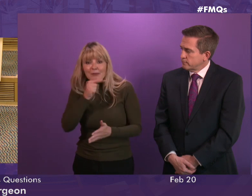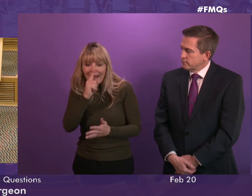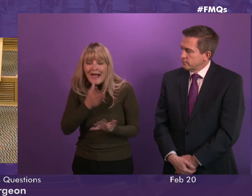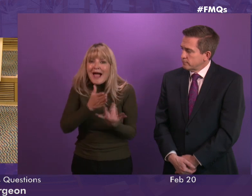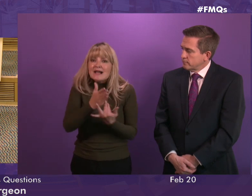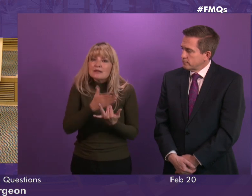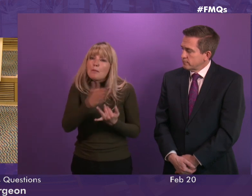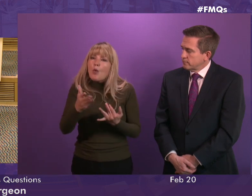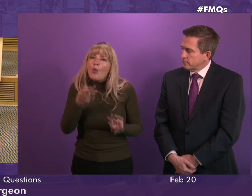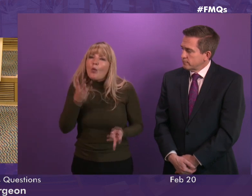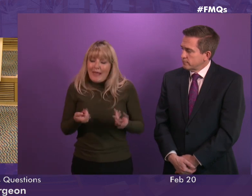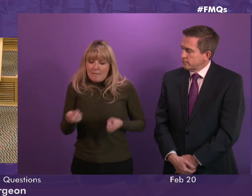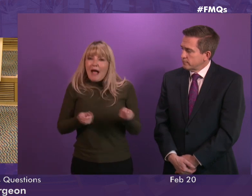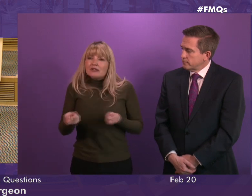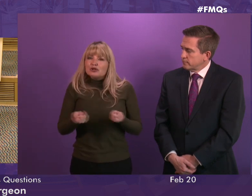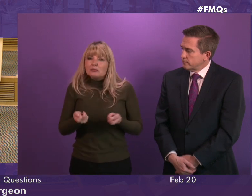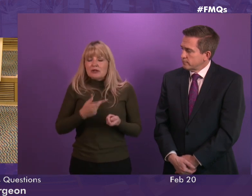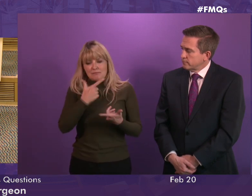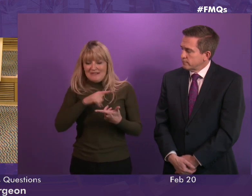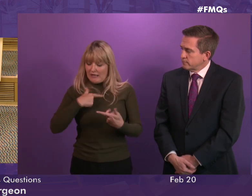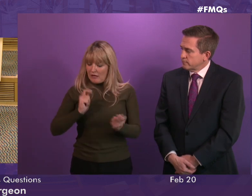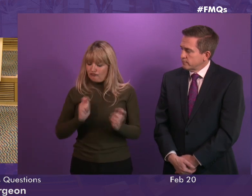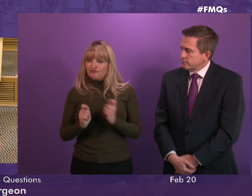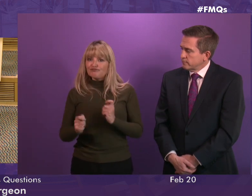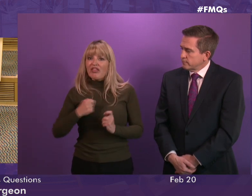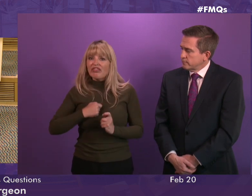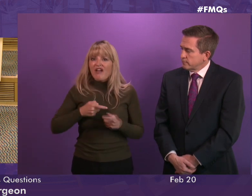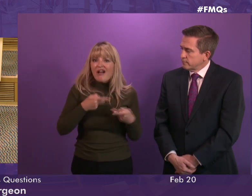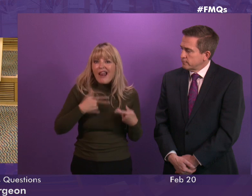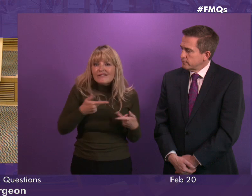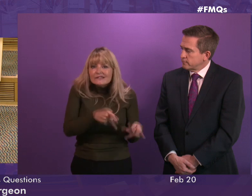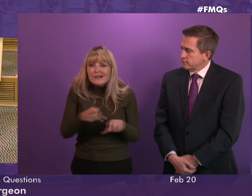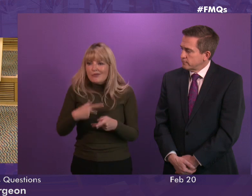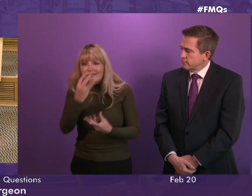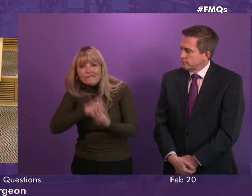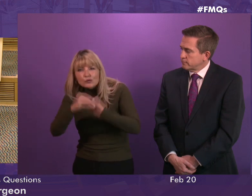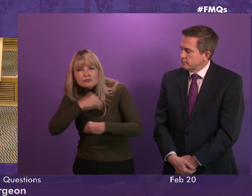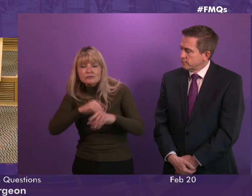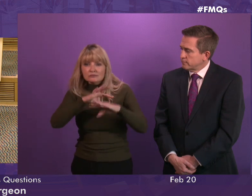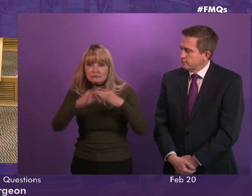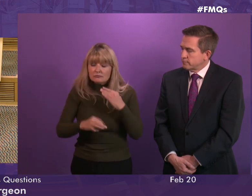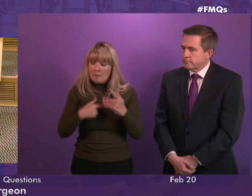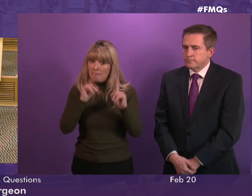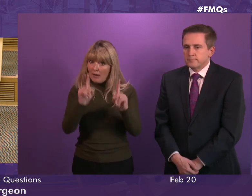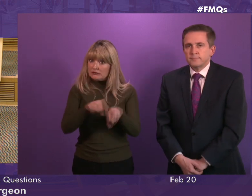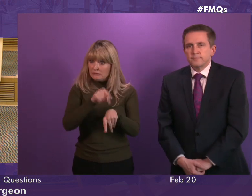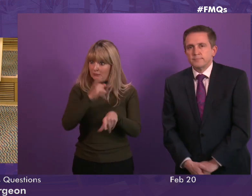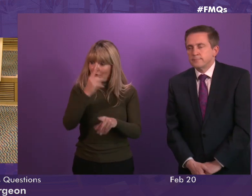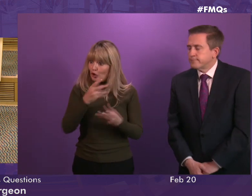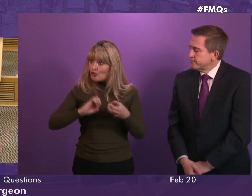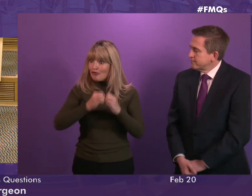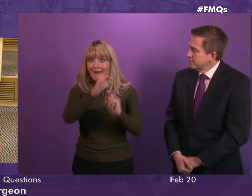and sustained changes to diet and lifestyle. Diabetes Scotland said last week that creating “healthy environments which support people to make healthier choices”